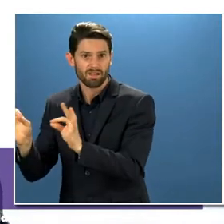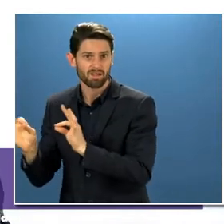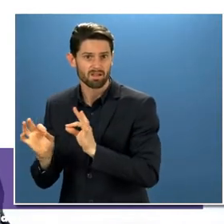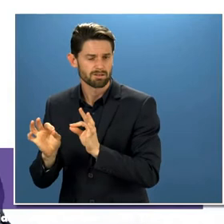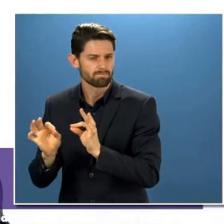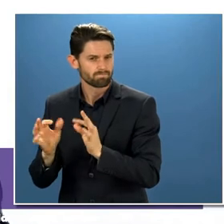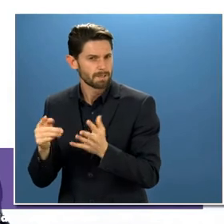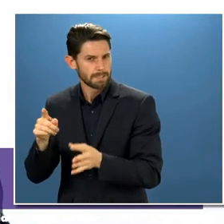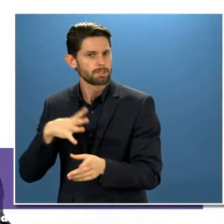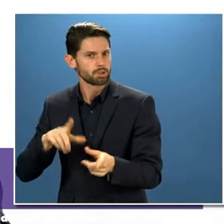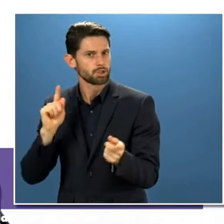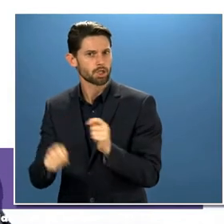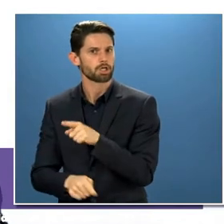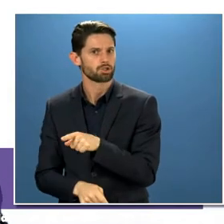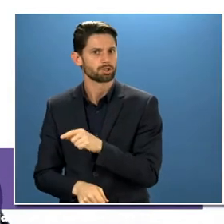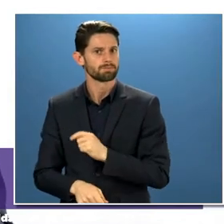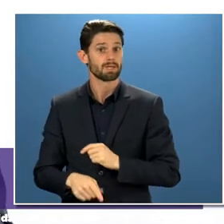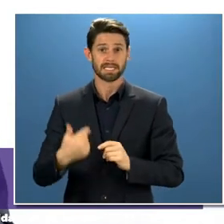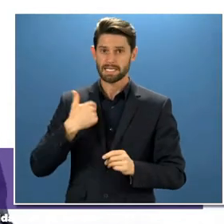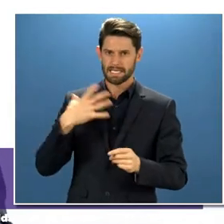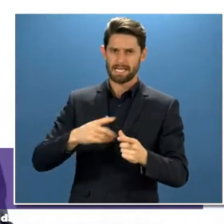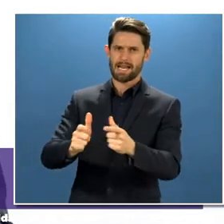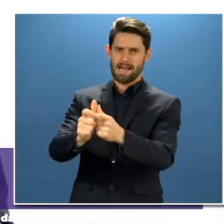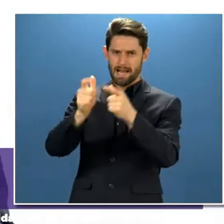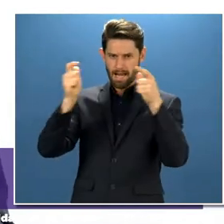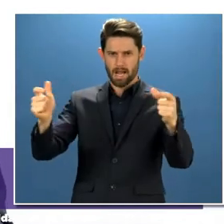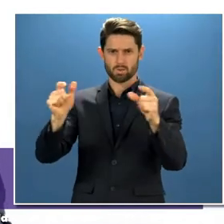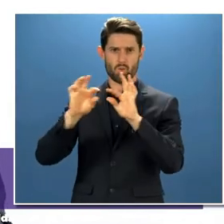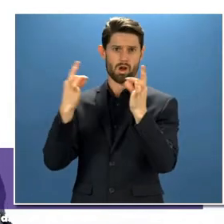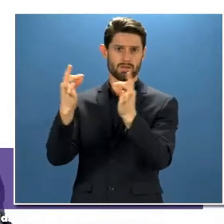We need the largest organisations in Australia and employers to step forward